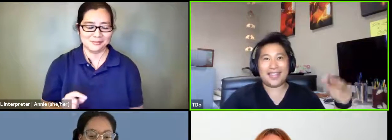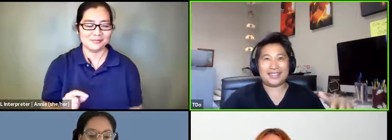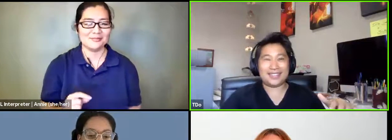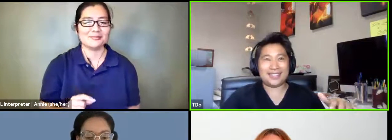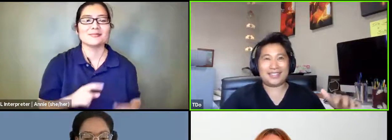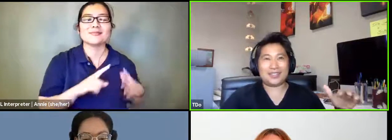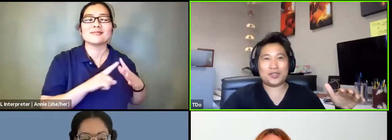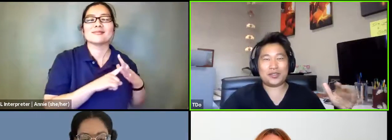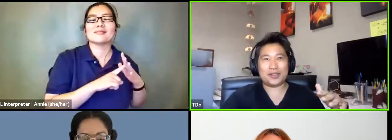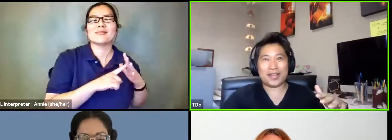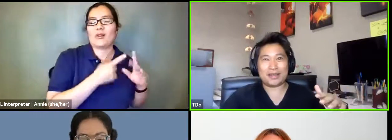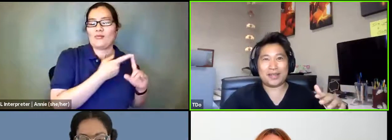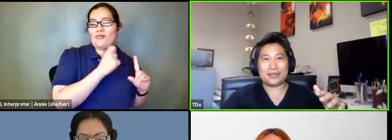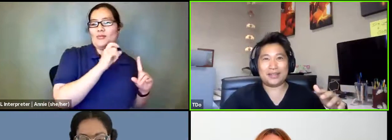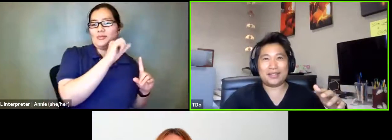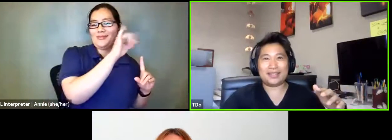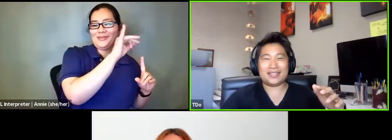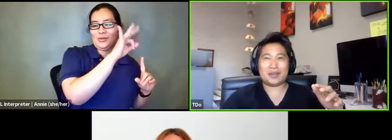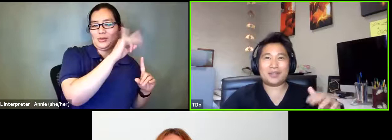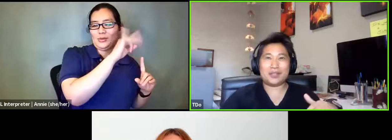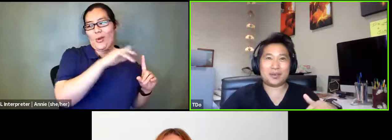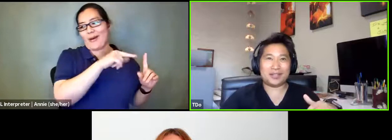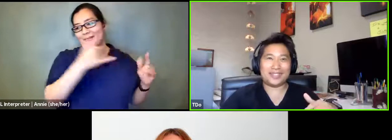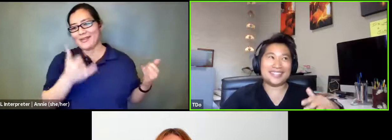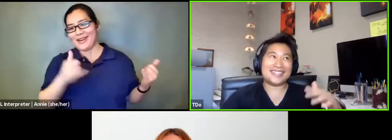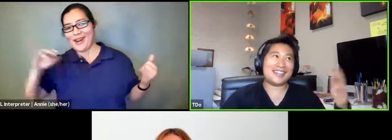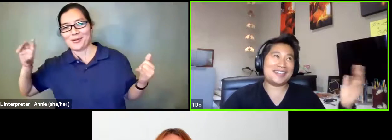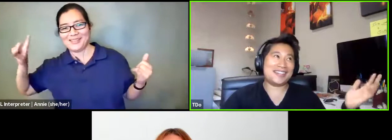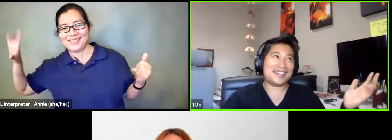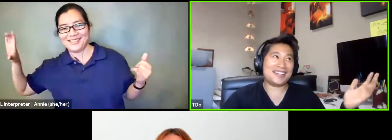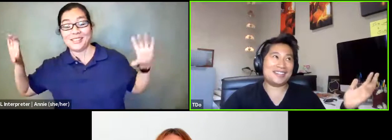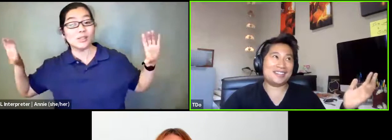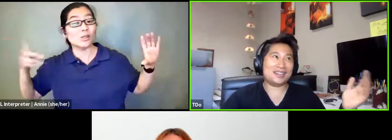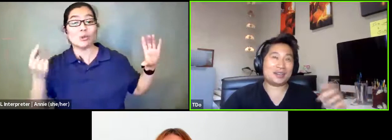Texas. Drove through Alabama and stopped in New Orleans and stayed in North